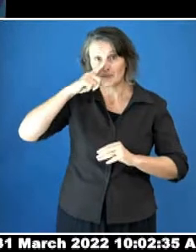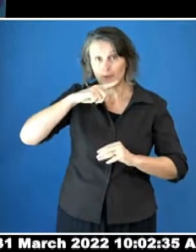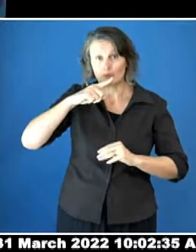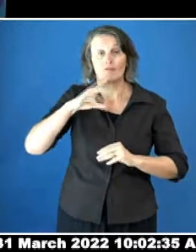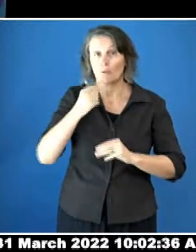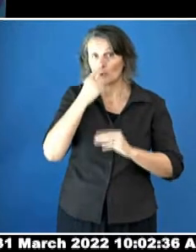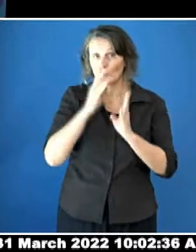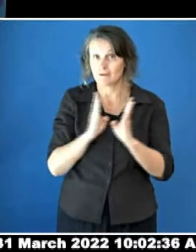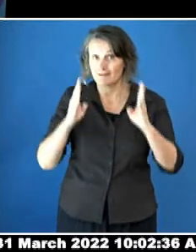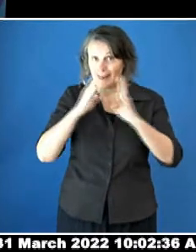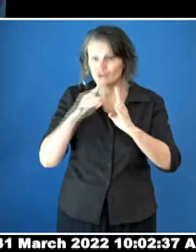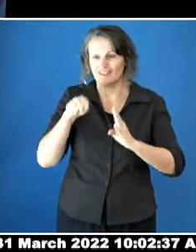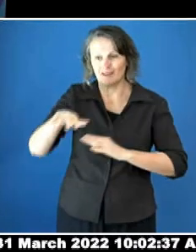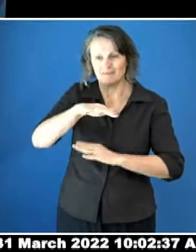We recognise Meeanjin, Brisbane.